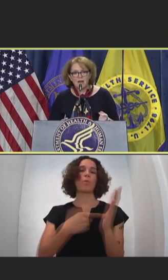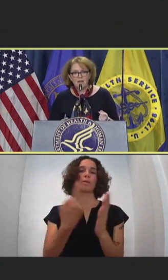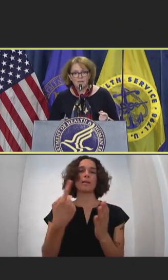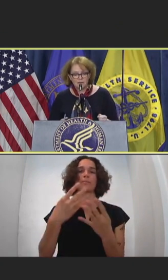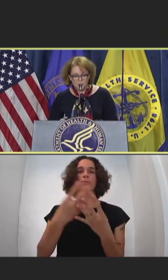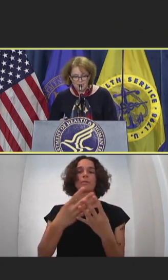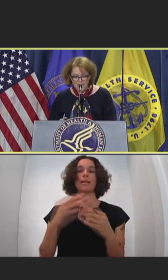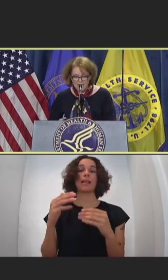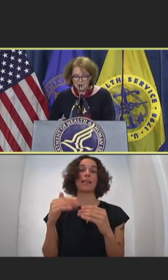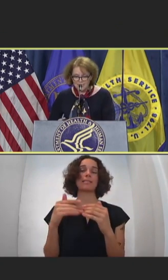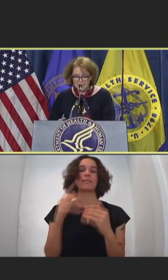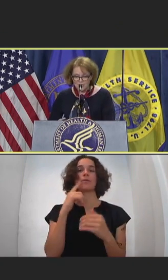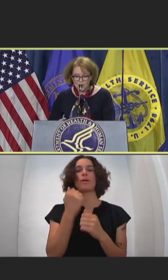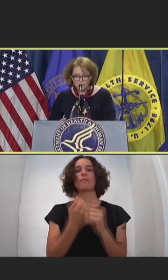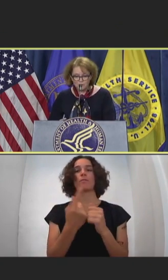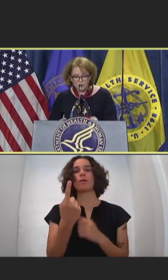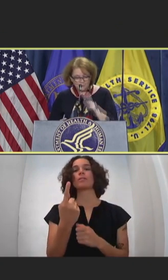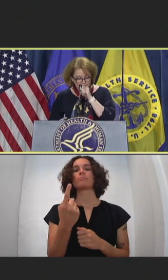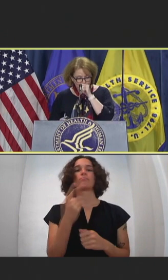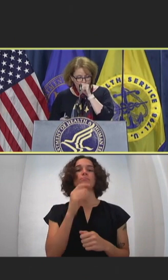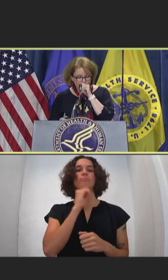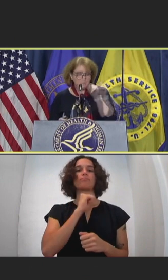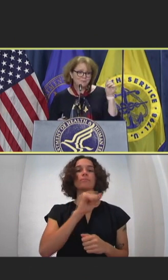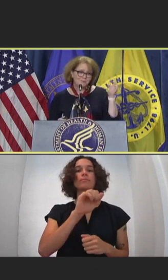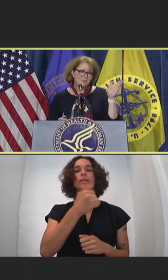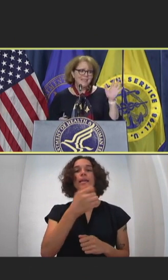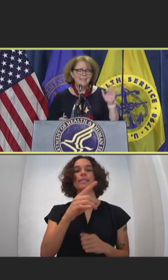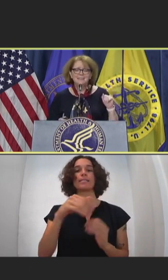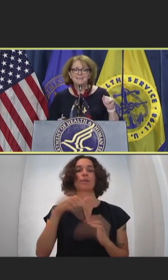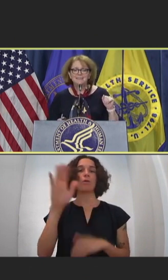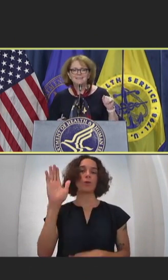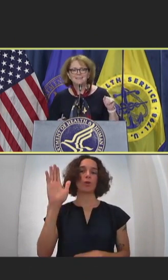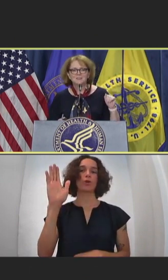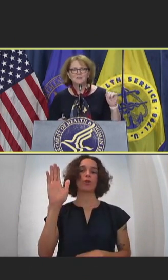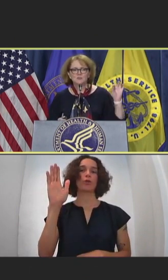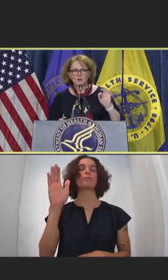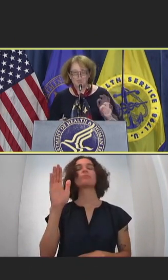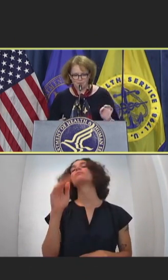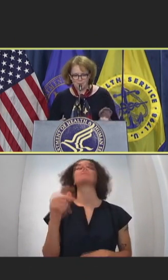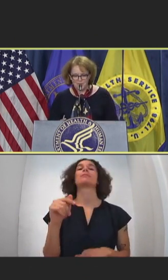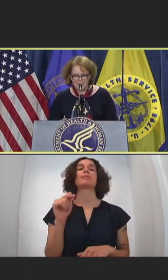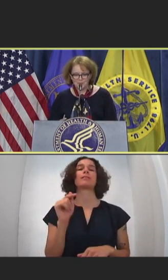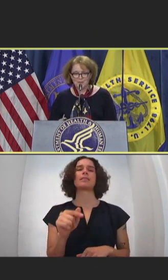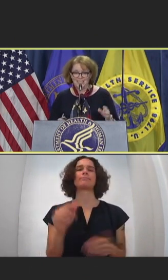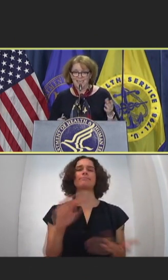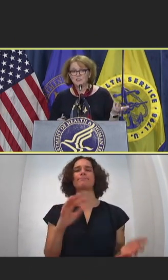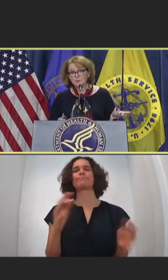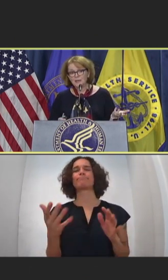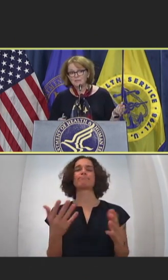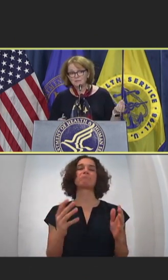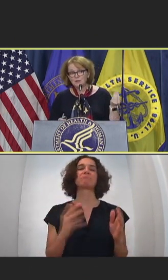of everyone 18 and over. And this is sort of being implemented. As you may have noticed